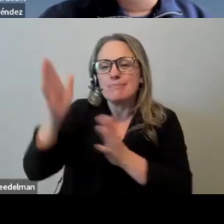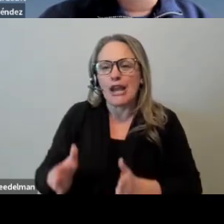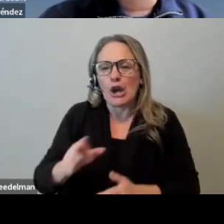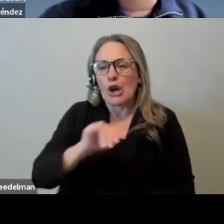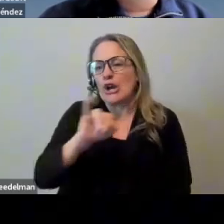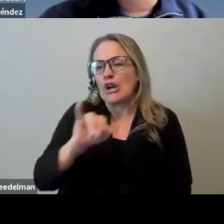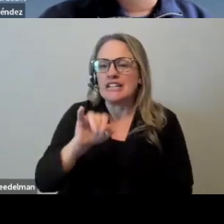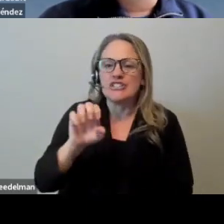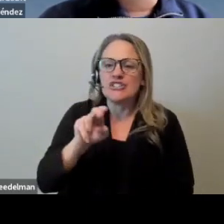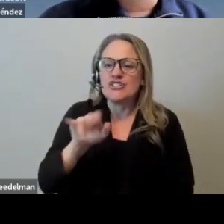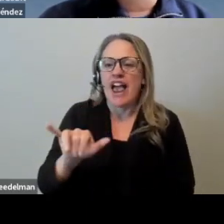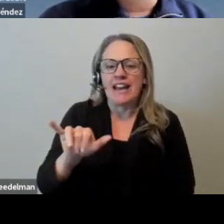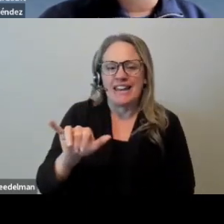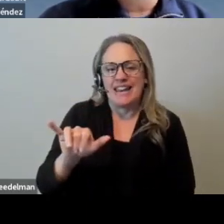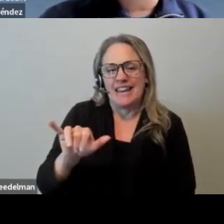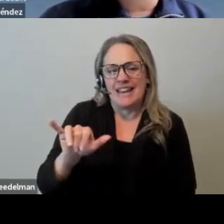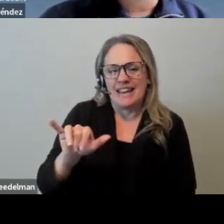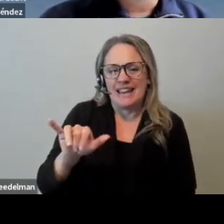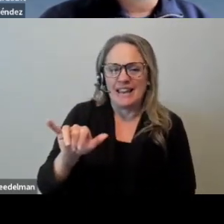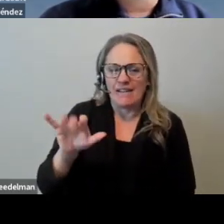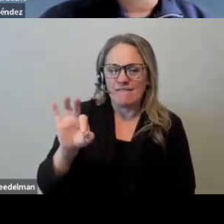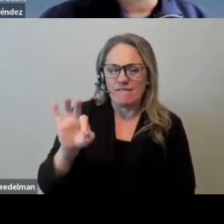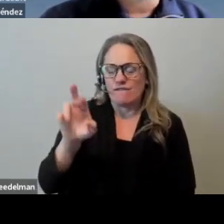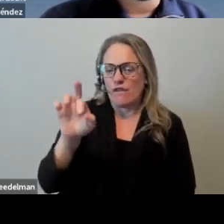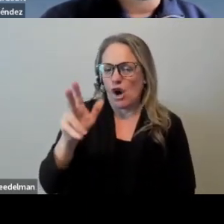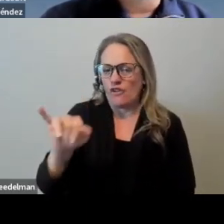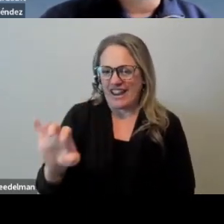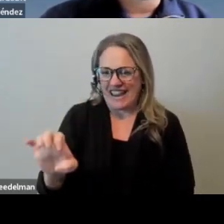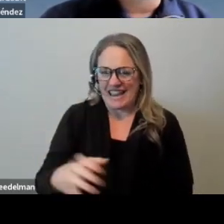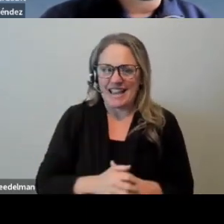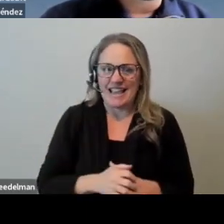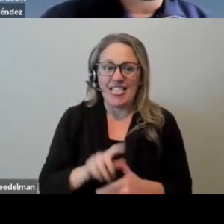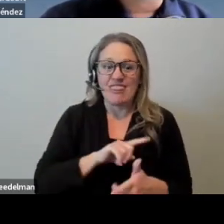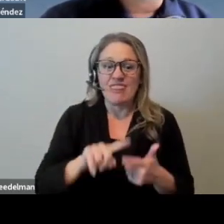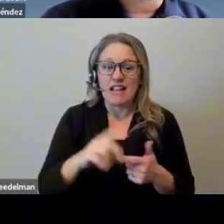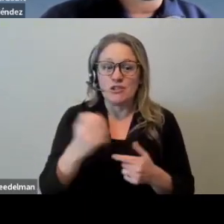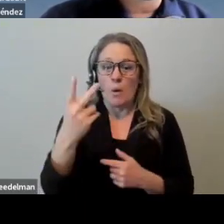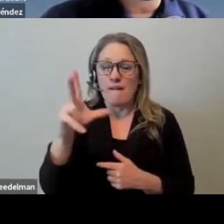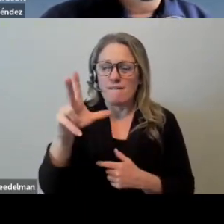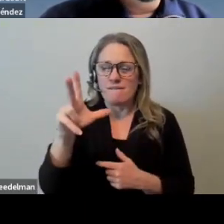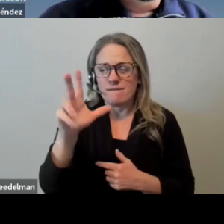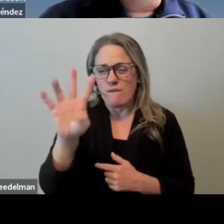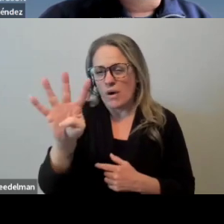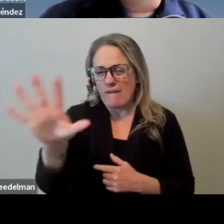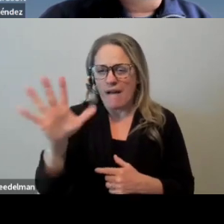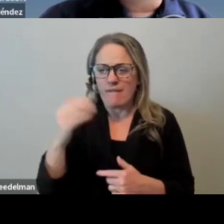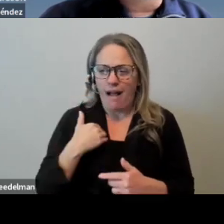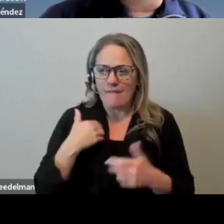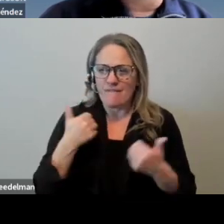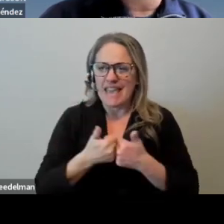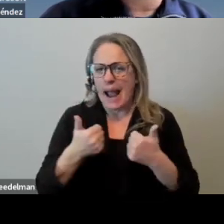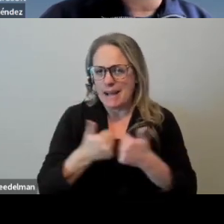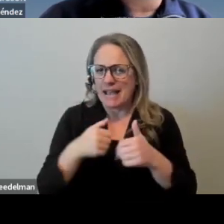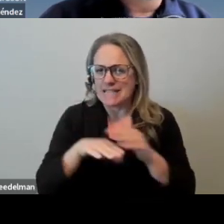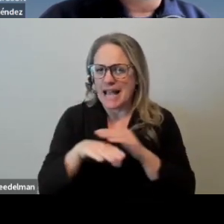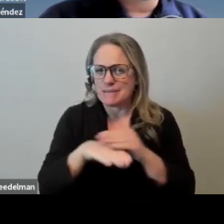At 12:45 PM Eastern, we have a panel on gaming accessibility. At 2:15 PM Eastern,